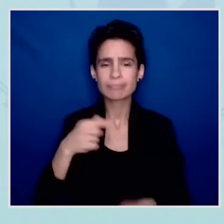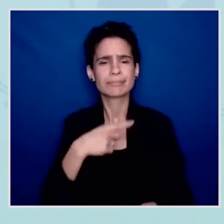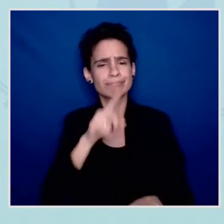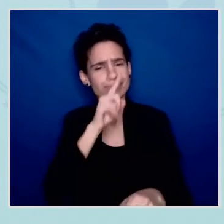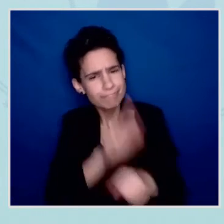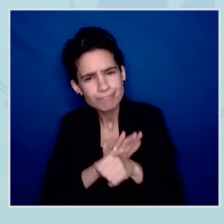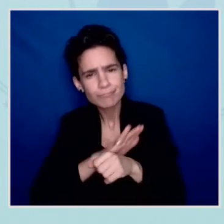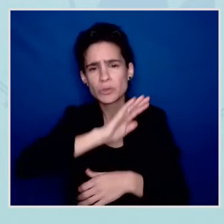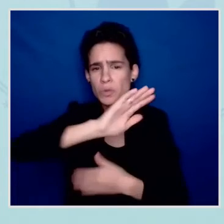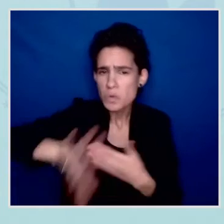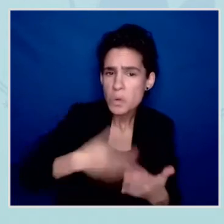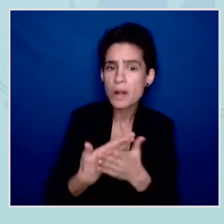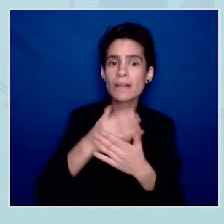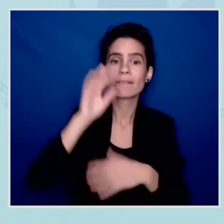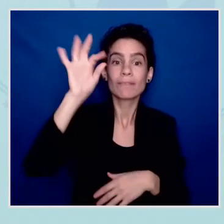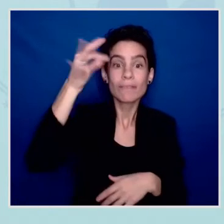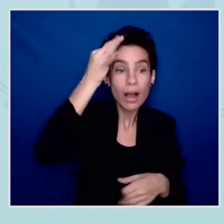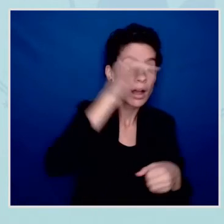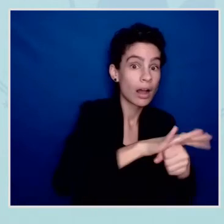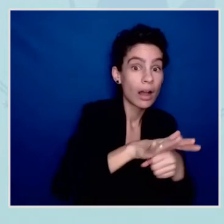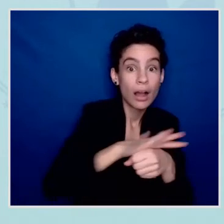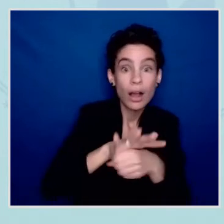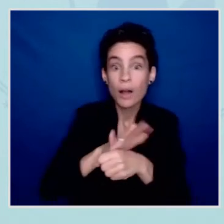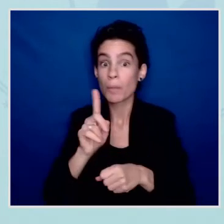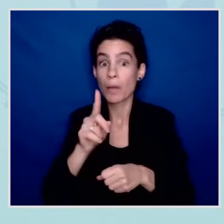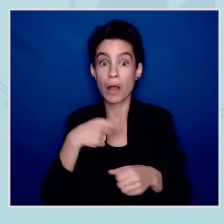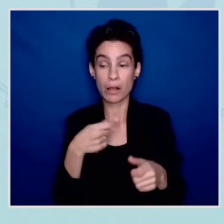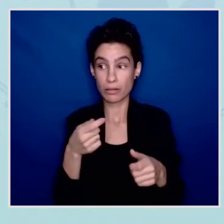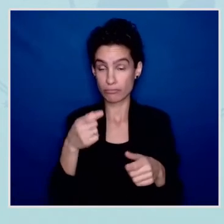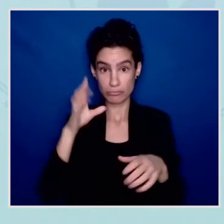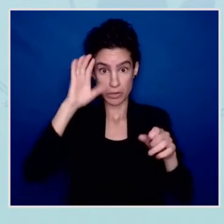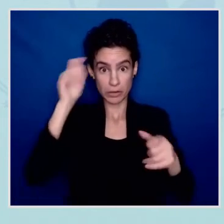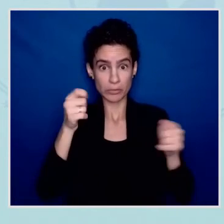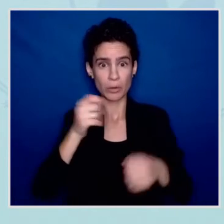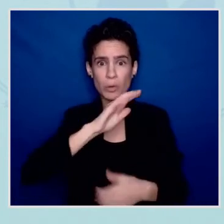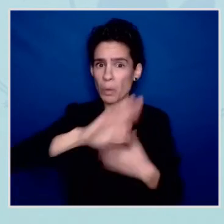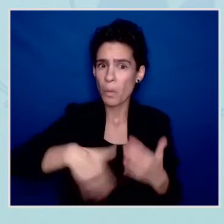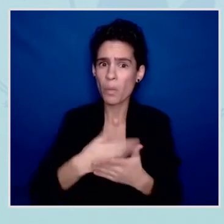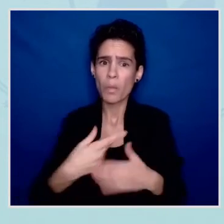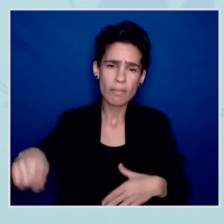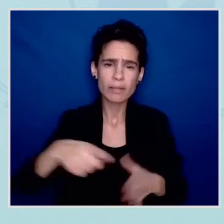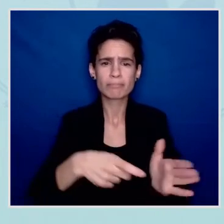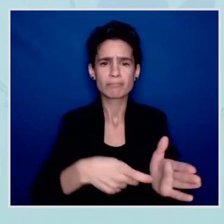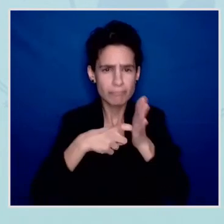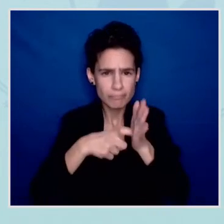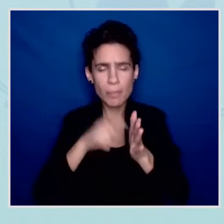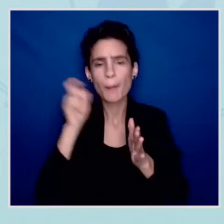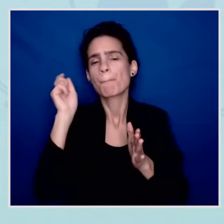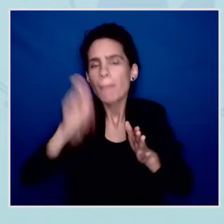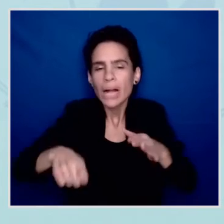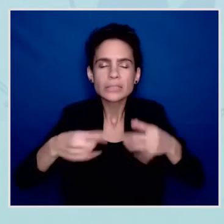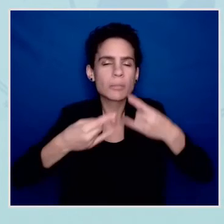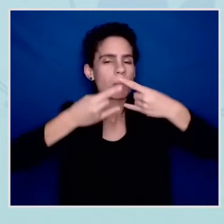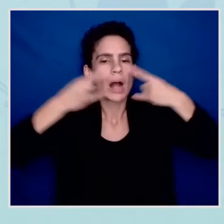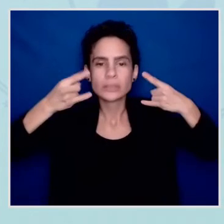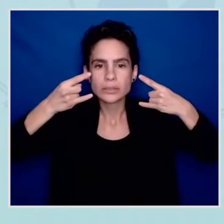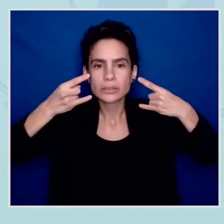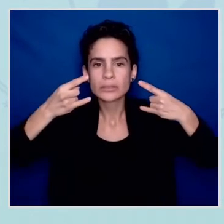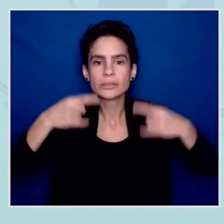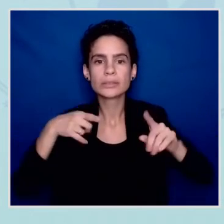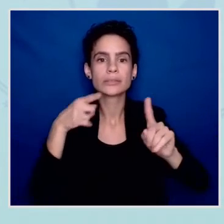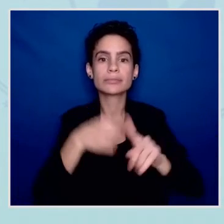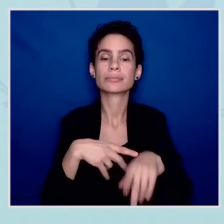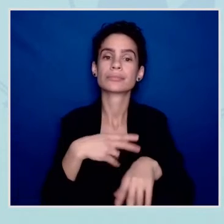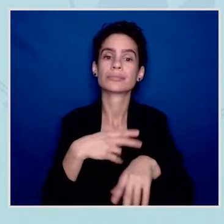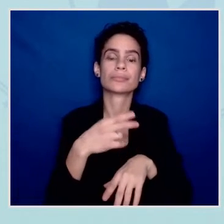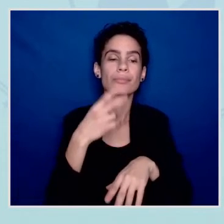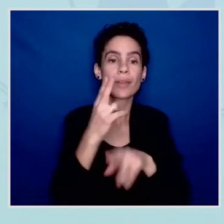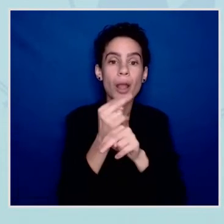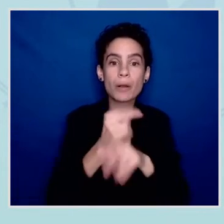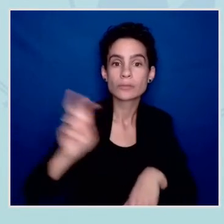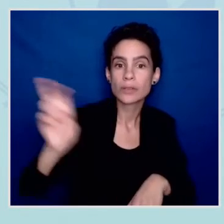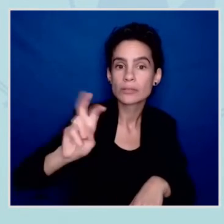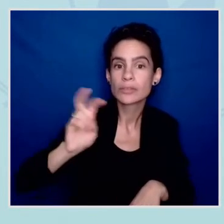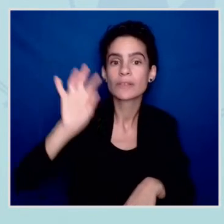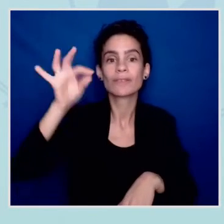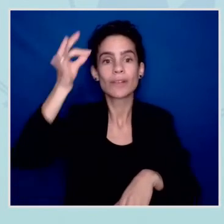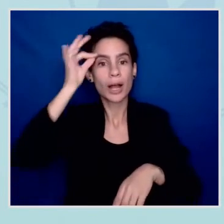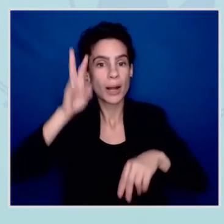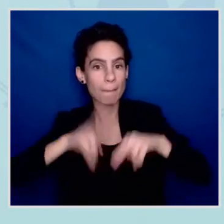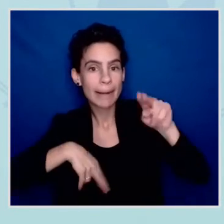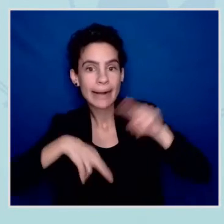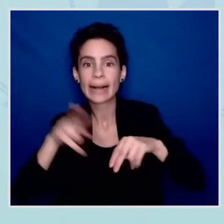IN THE FIRST 100 DAYS.